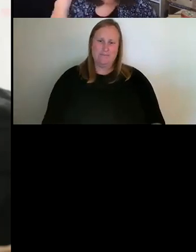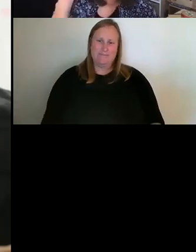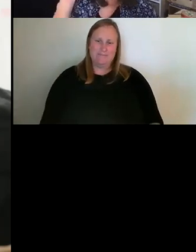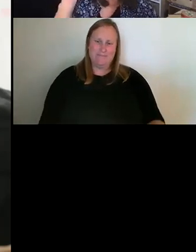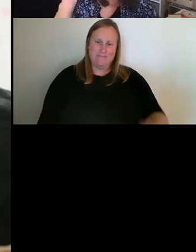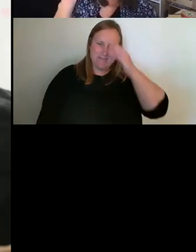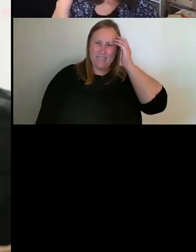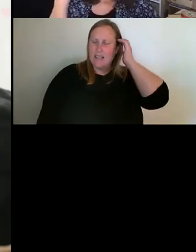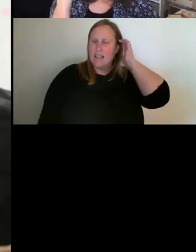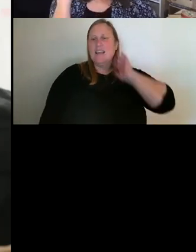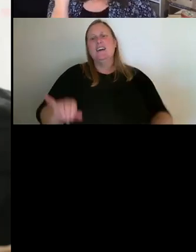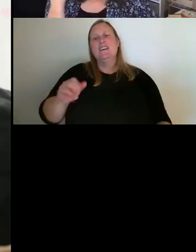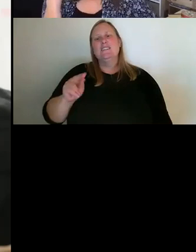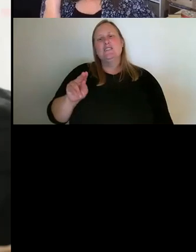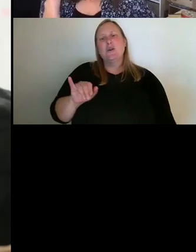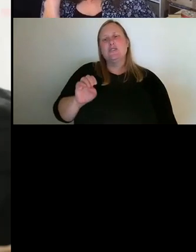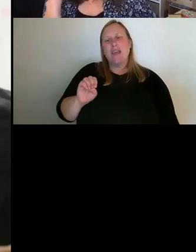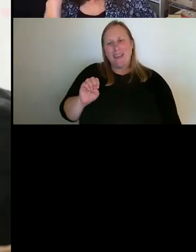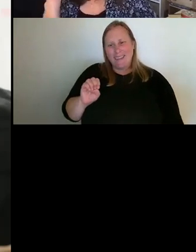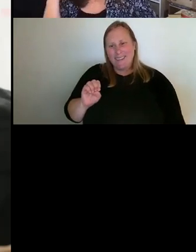Thanks to Jennie, we didn't.